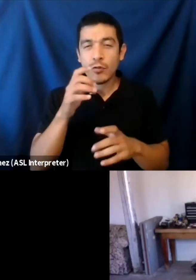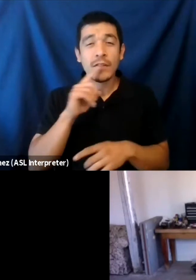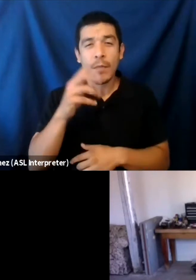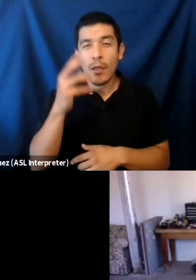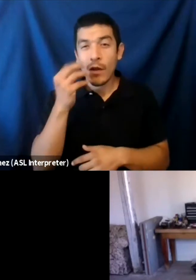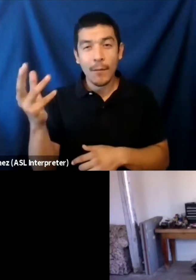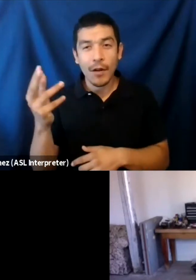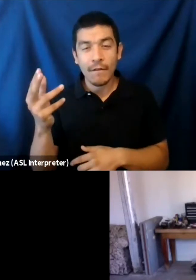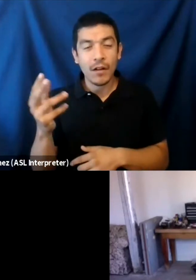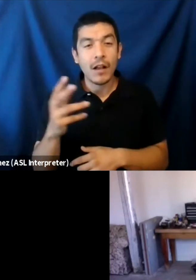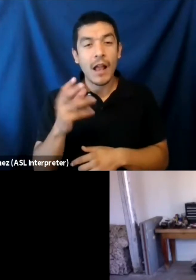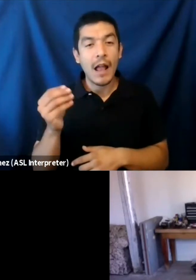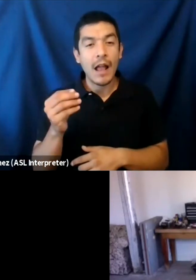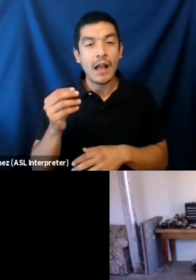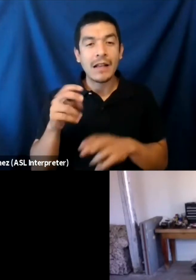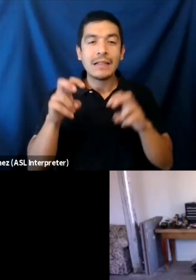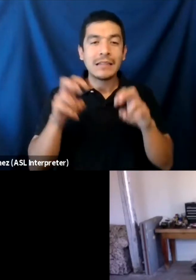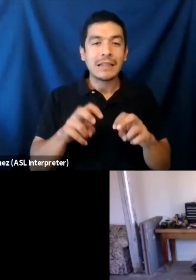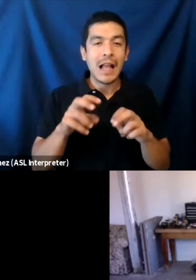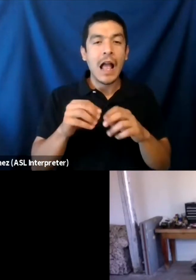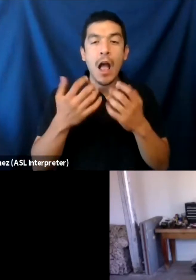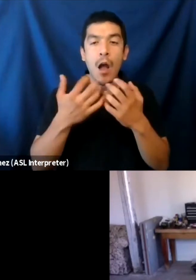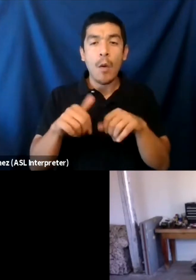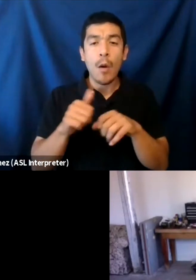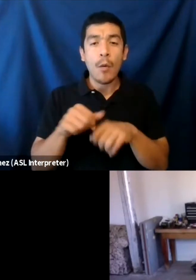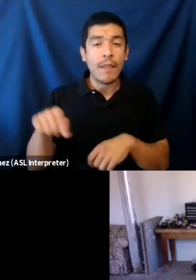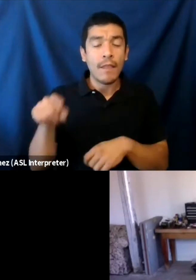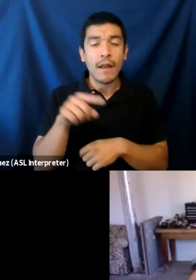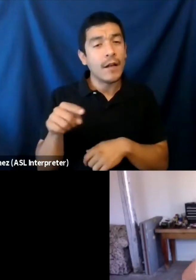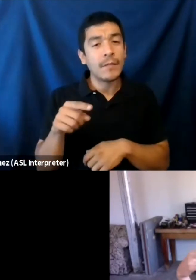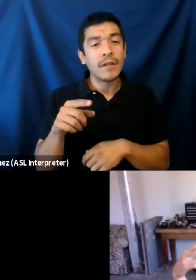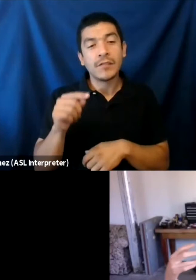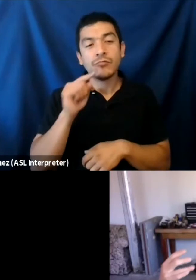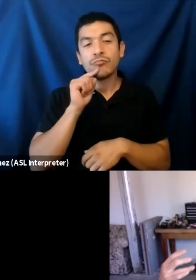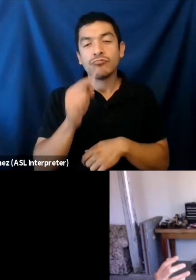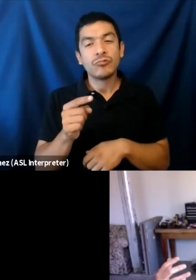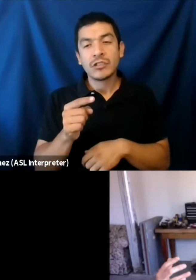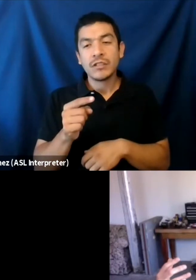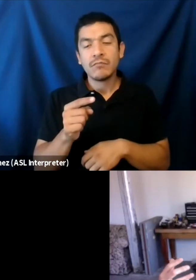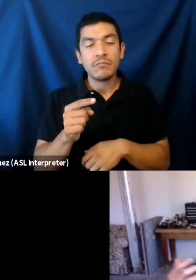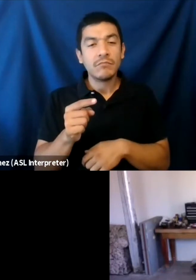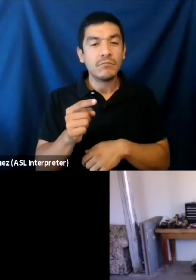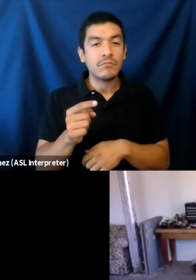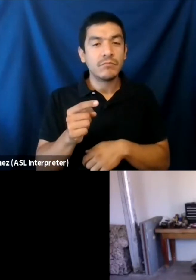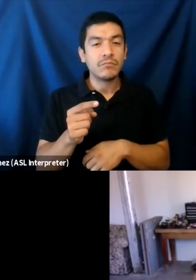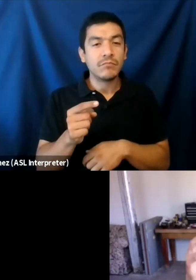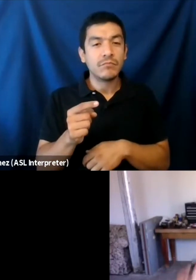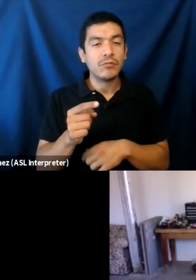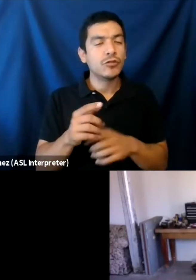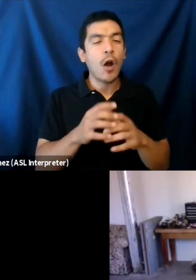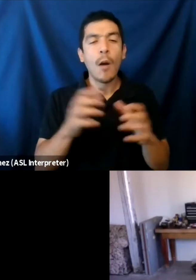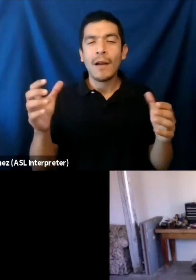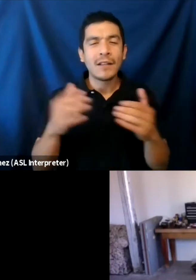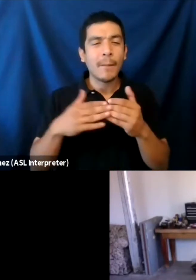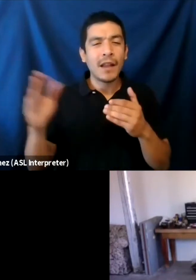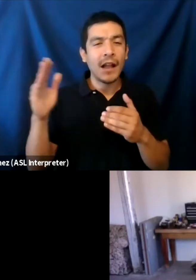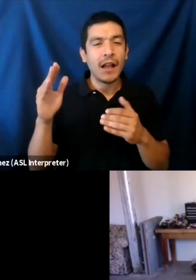and like just sitting and working with them. It was so much beyond just like sitting in their classroom,